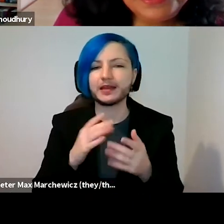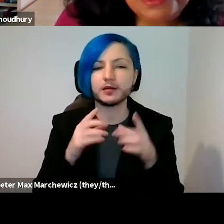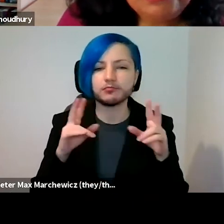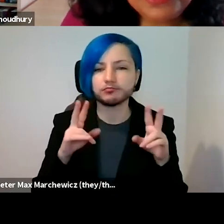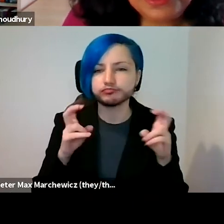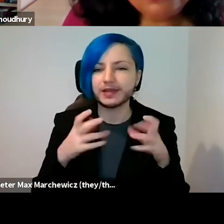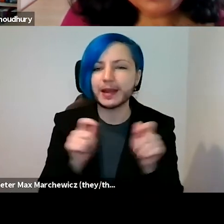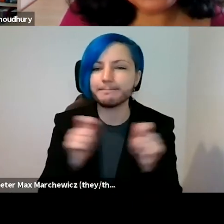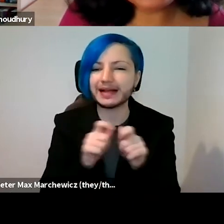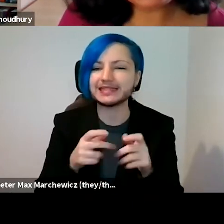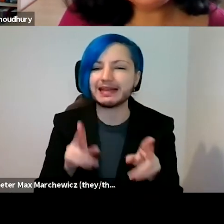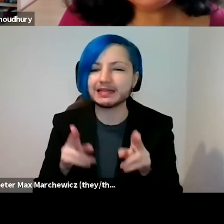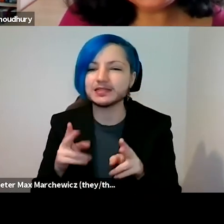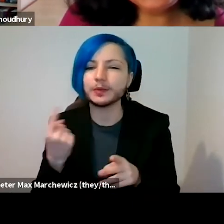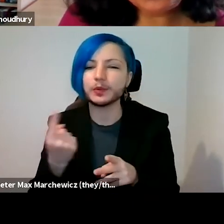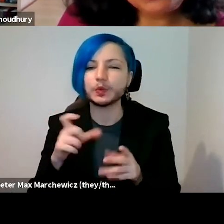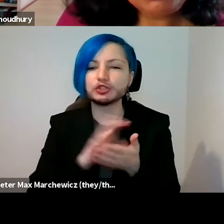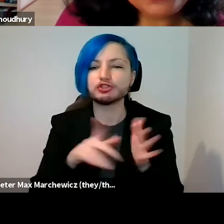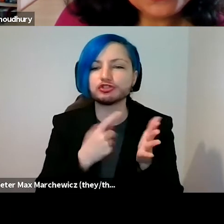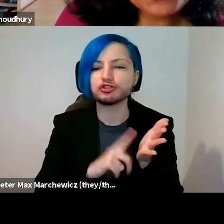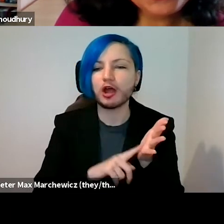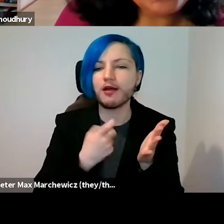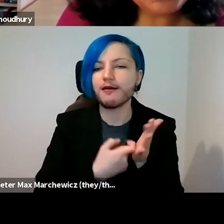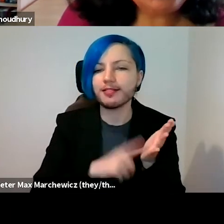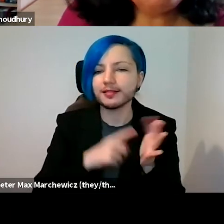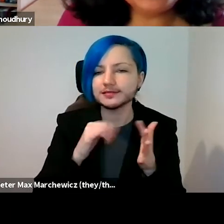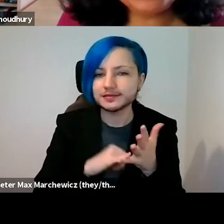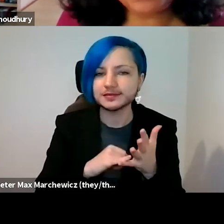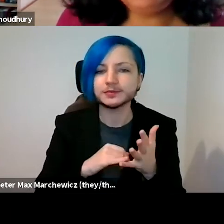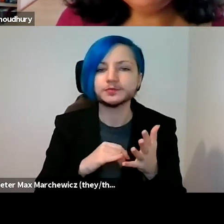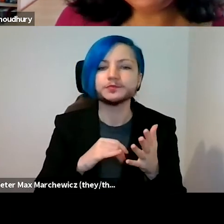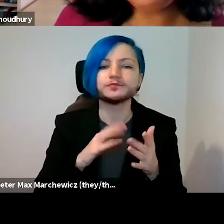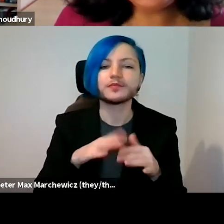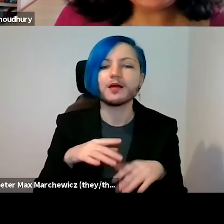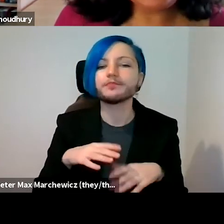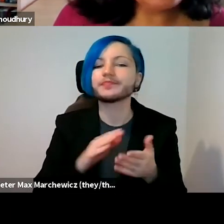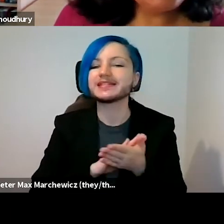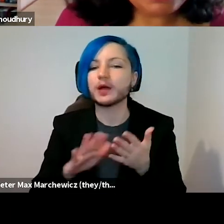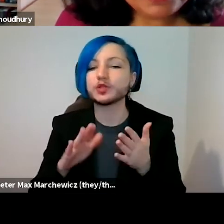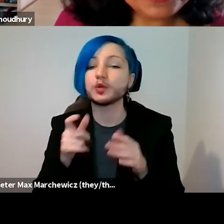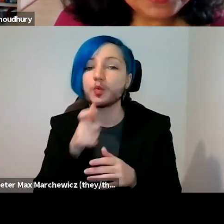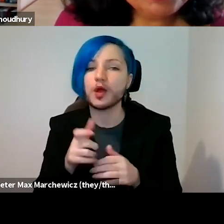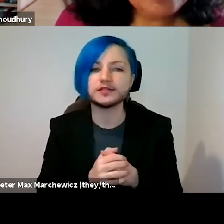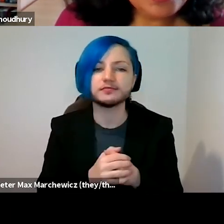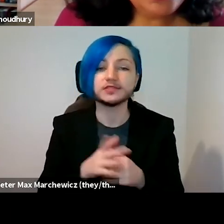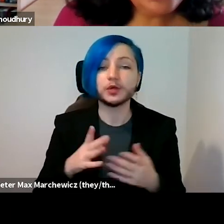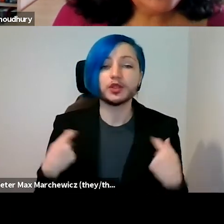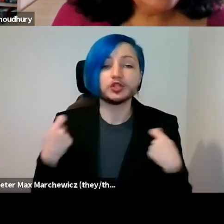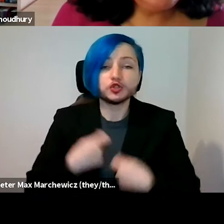"The shawls of Paisley are for the comfort and the decent ornament of the humblest in the land." Heartwarming, absolutely.